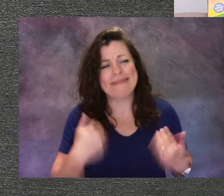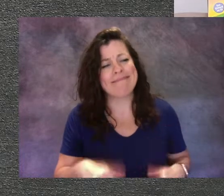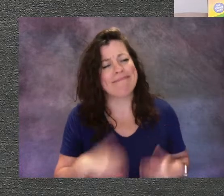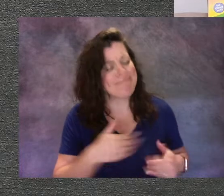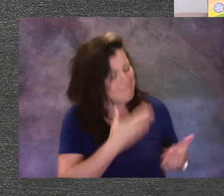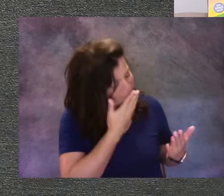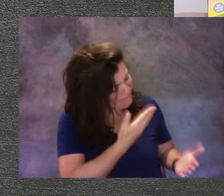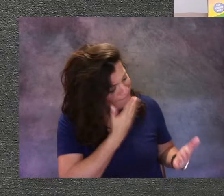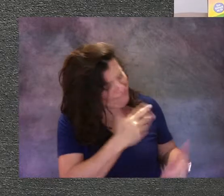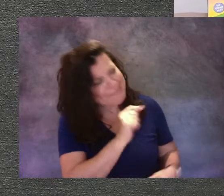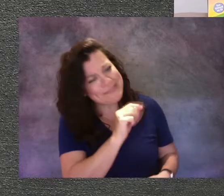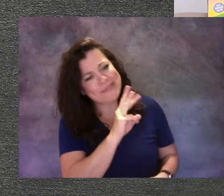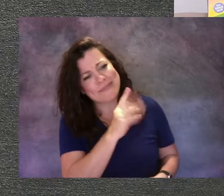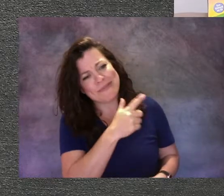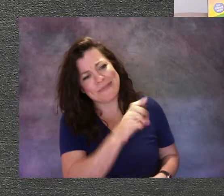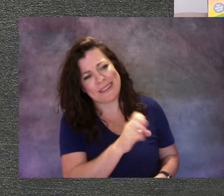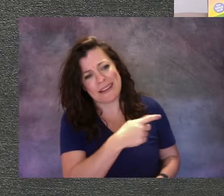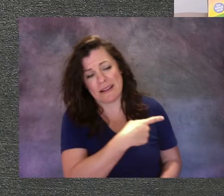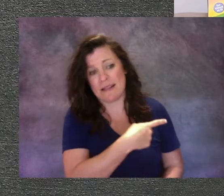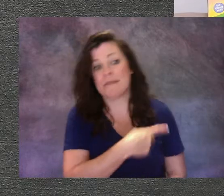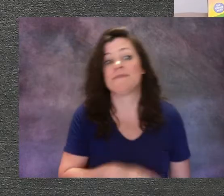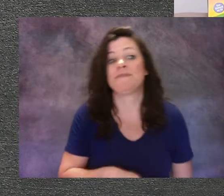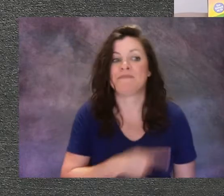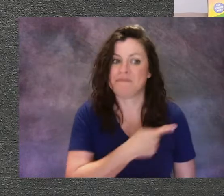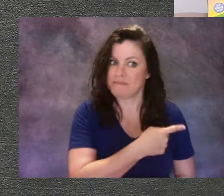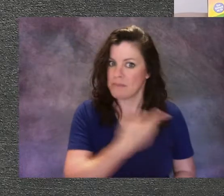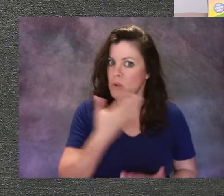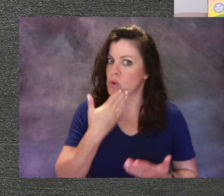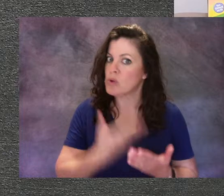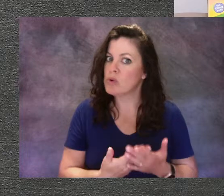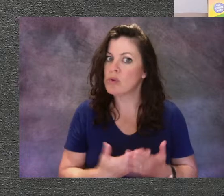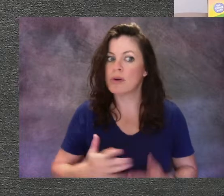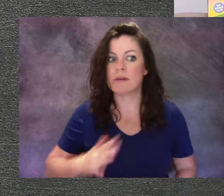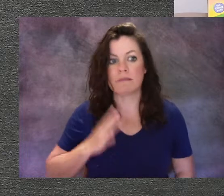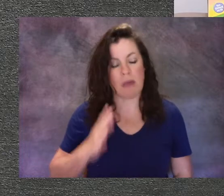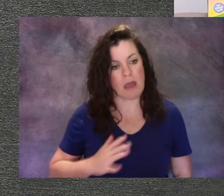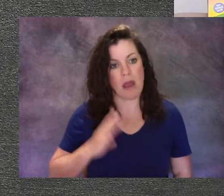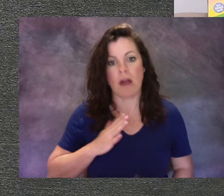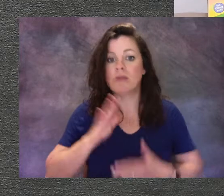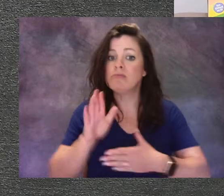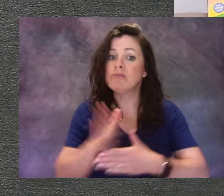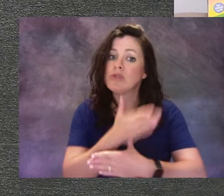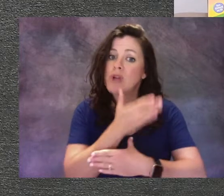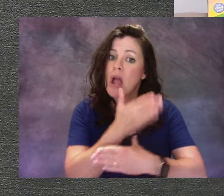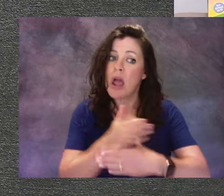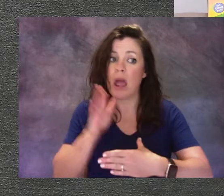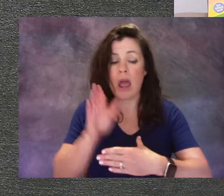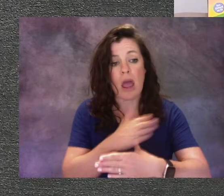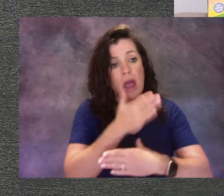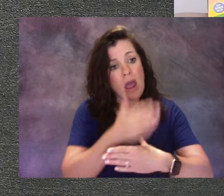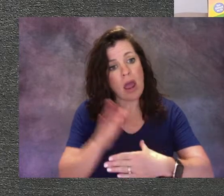He, is got good manners because he is sharing. He was being so thoughtful